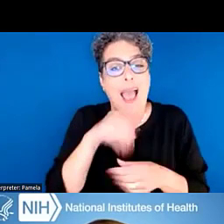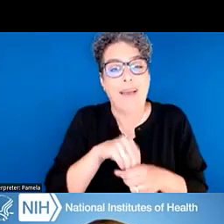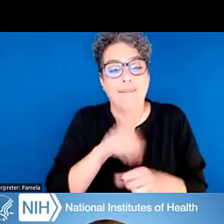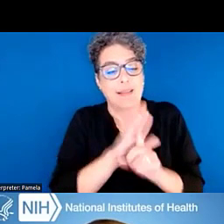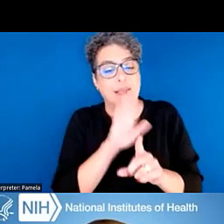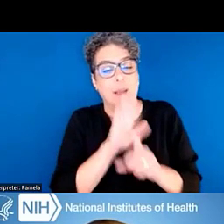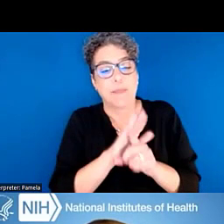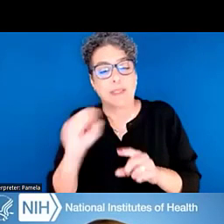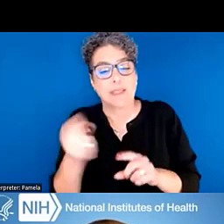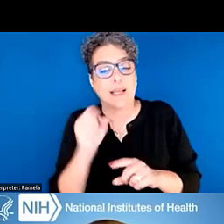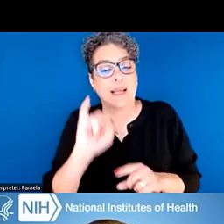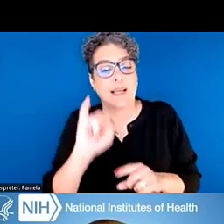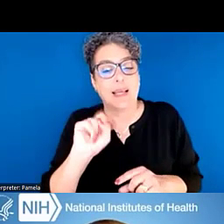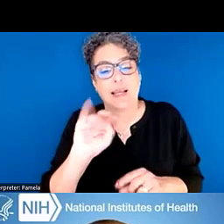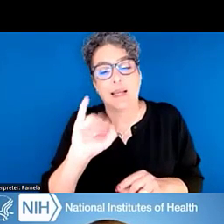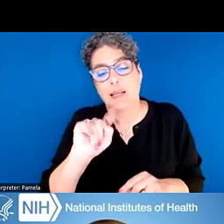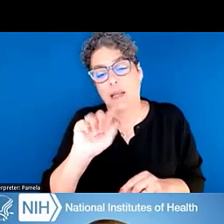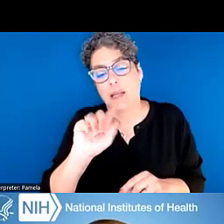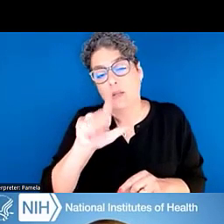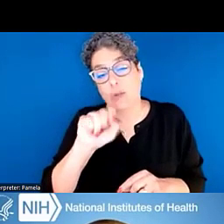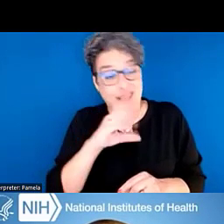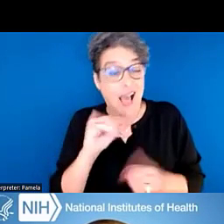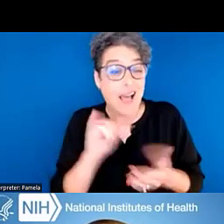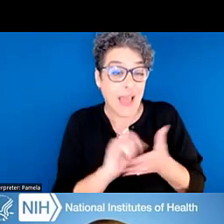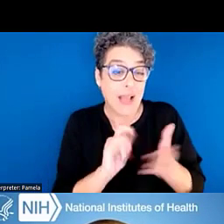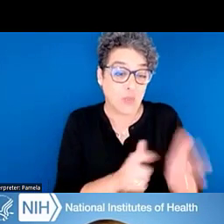as required by the protocol, so consent forms